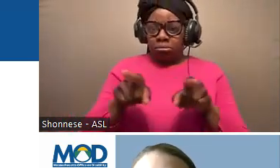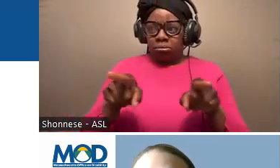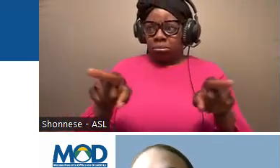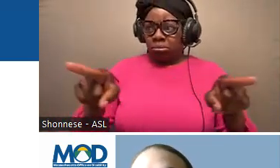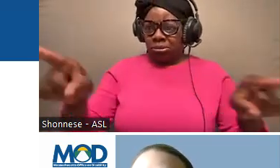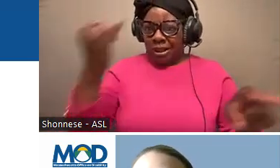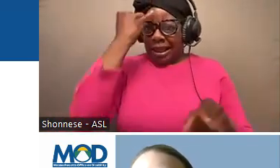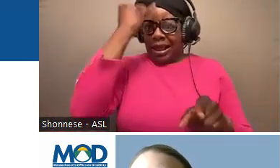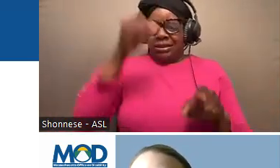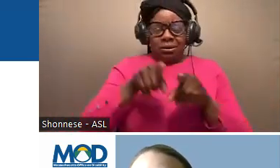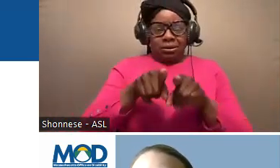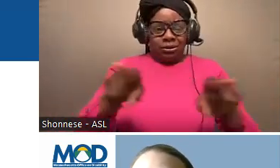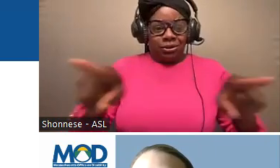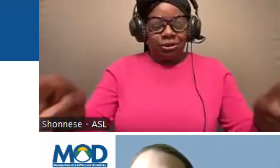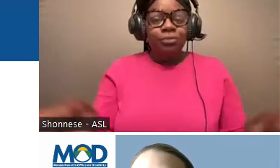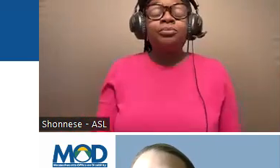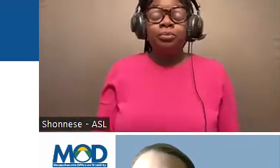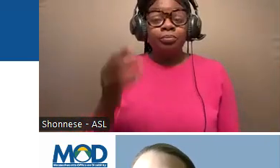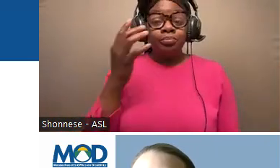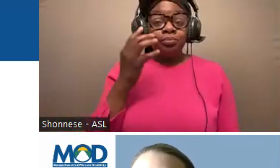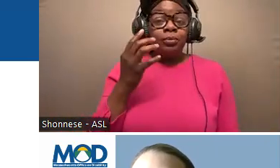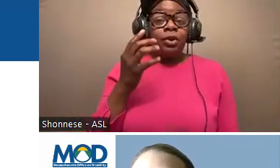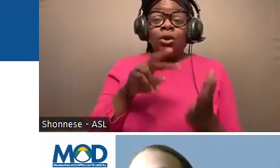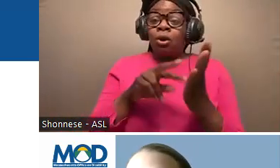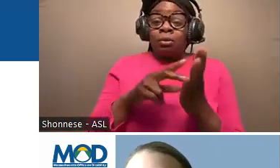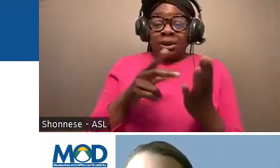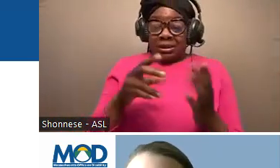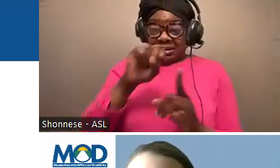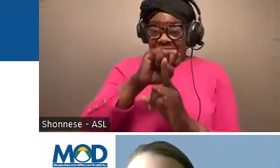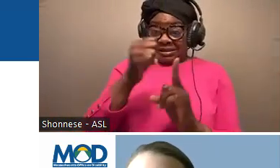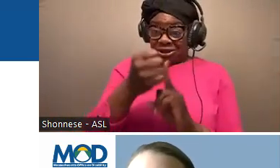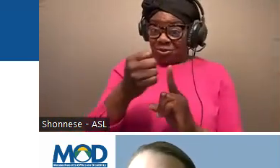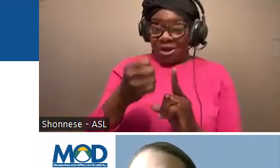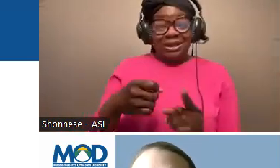because you don't want a situation maybe where a new manager comes in,